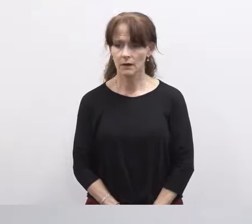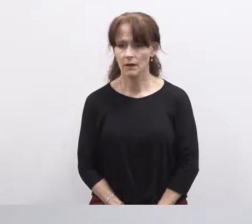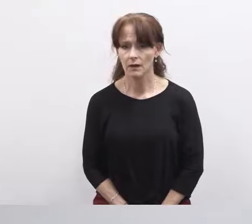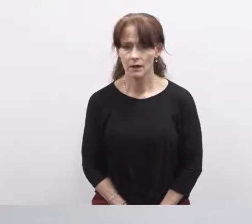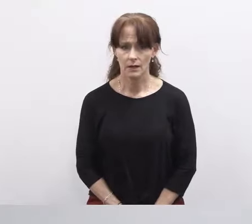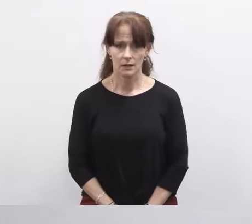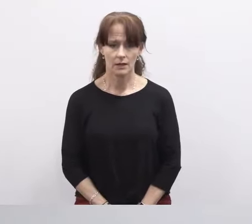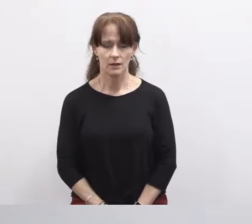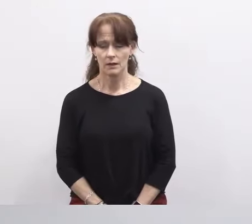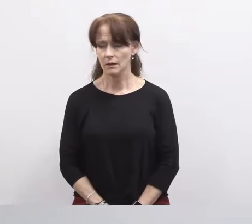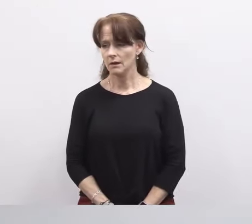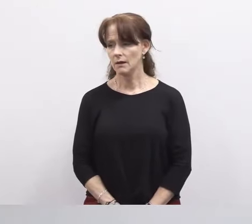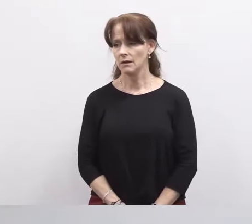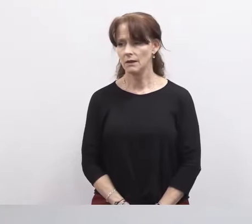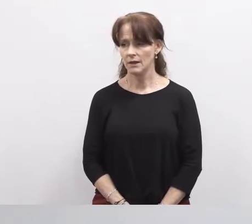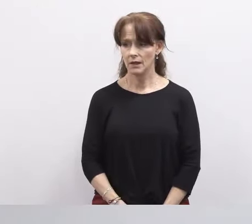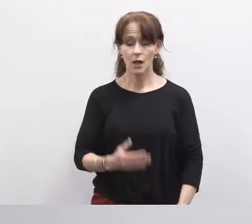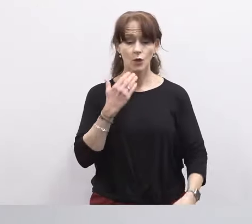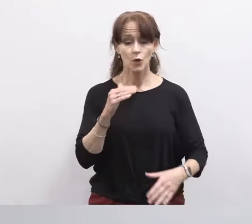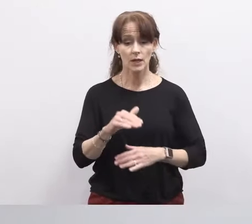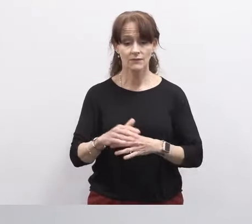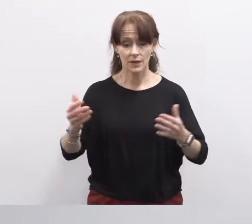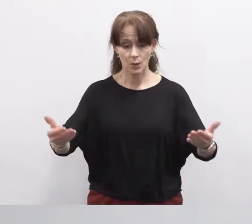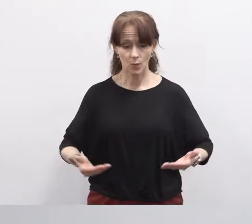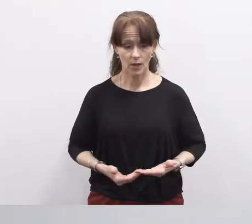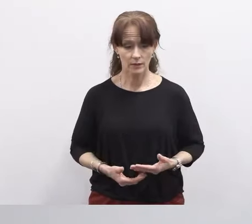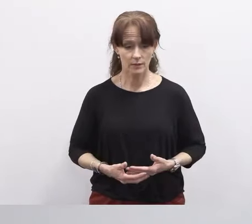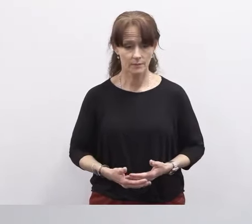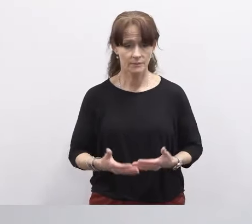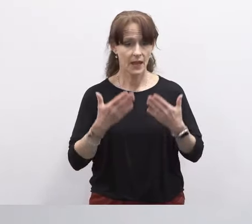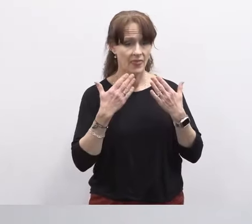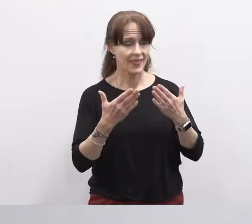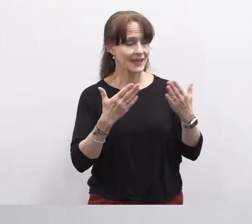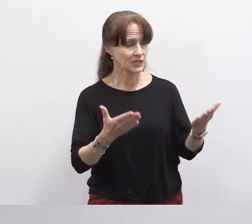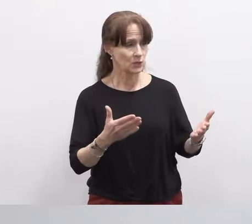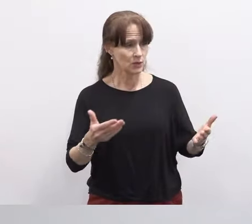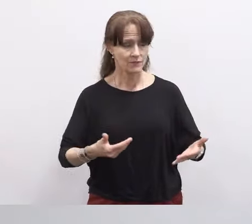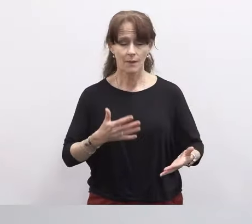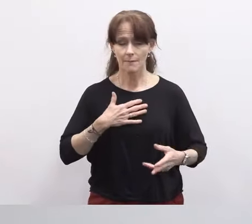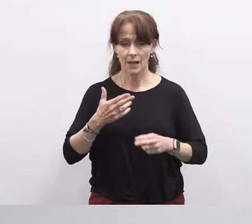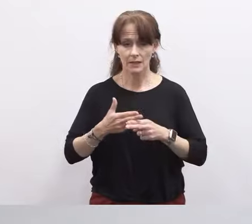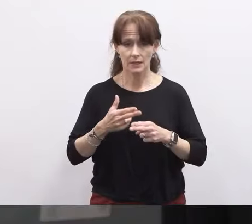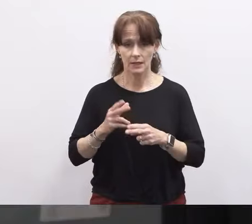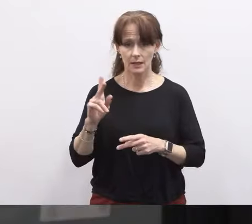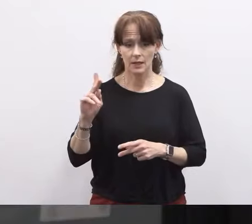[Mr. Suarez] Ma'am please introduce yourself. Good evening and welcome. Thank you, good evening. My name is Karen Foot,